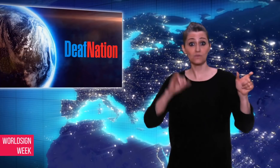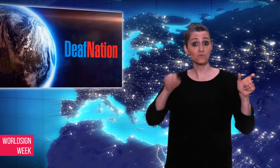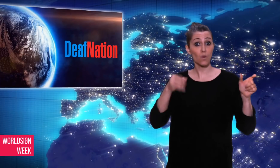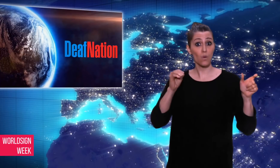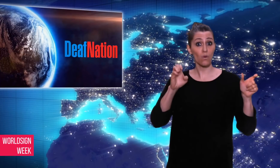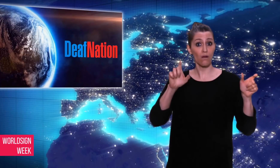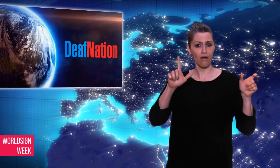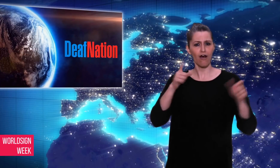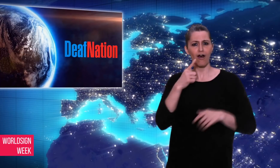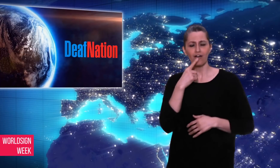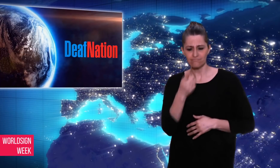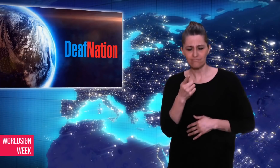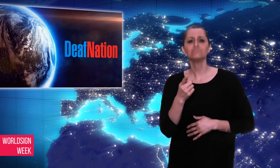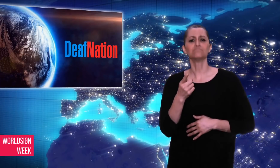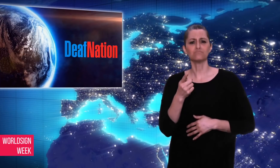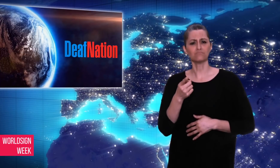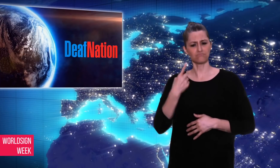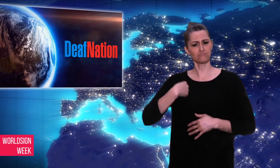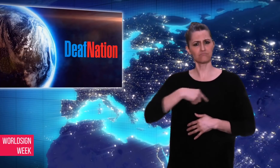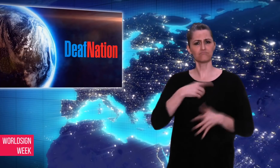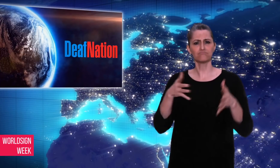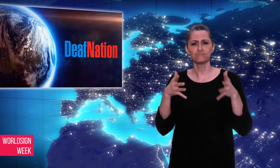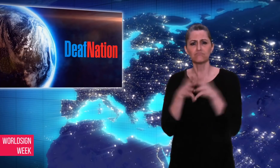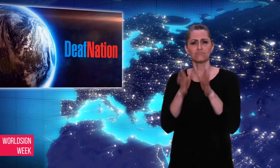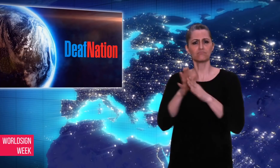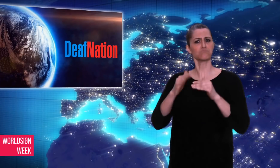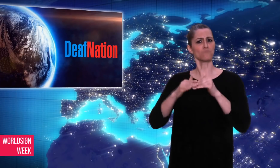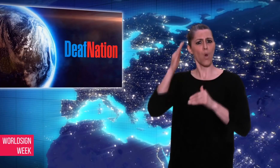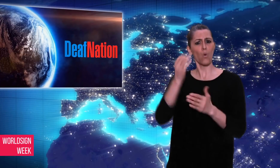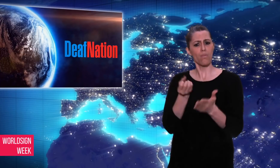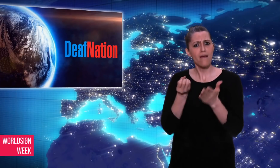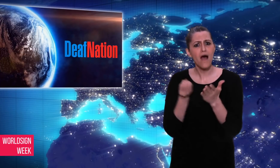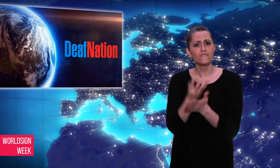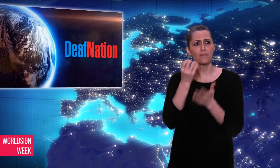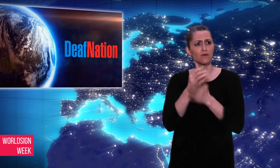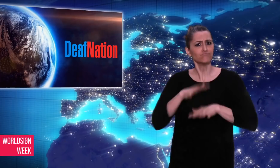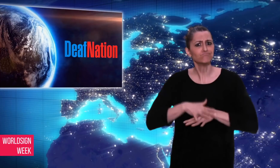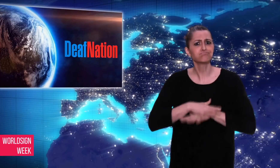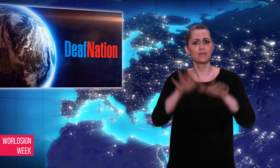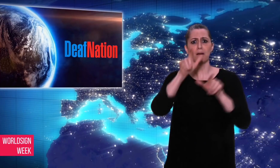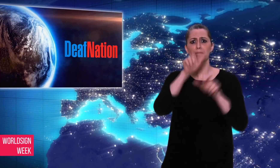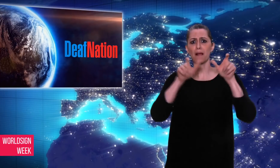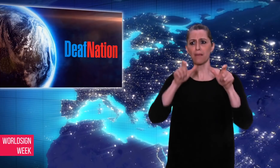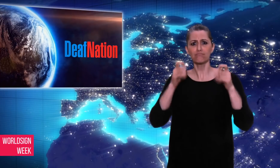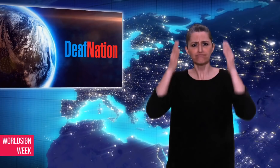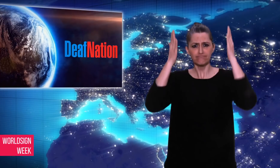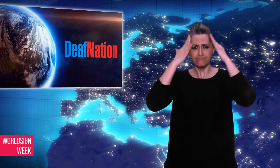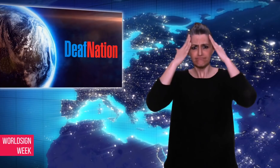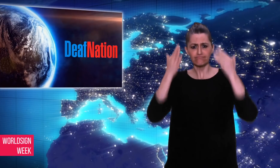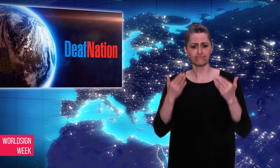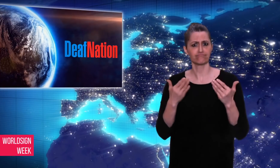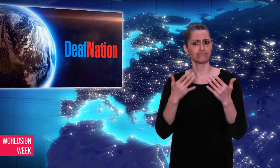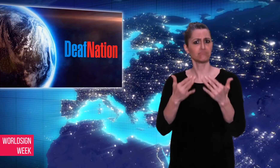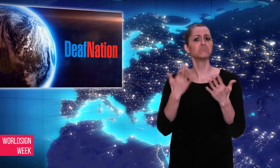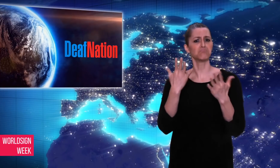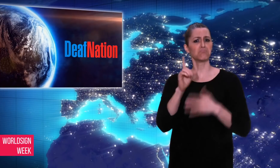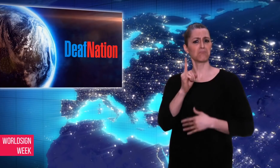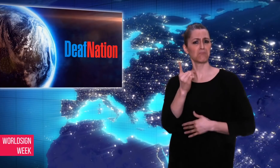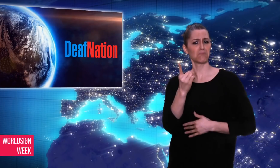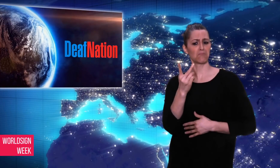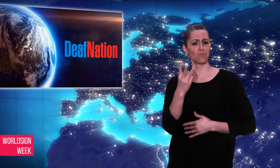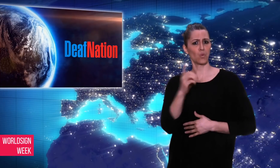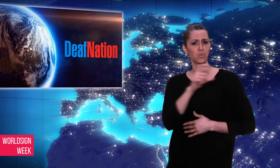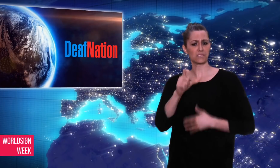Joel adds “We will update everyone in a few weeks.